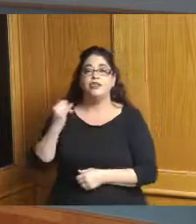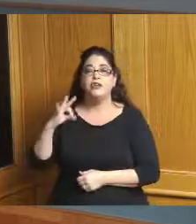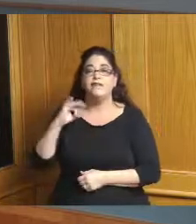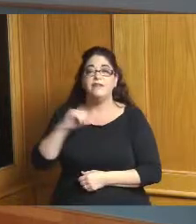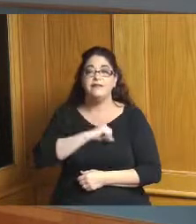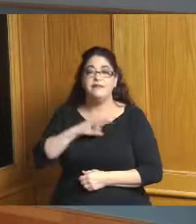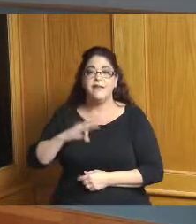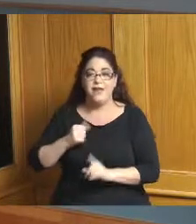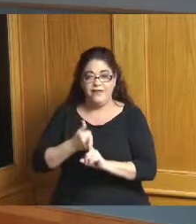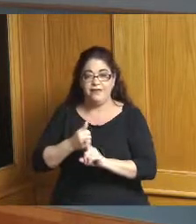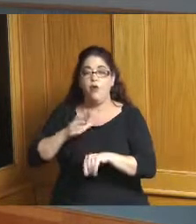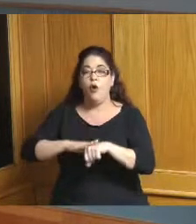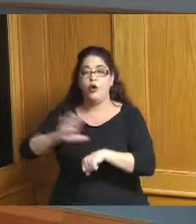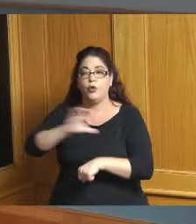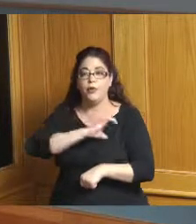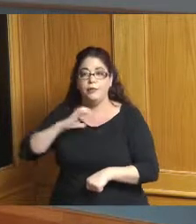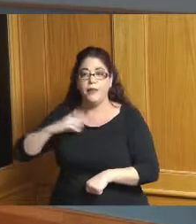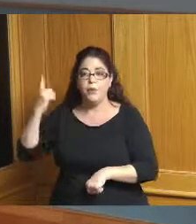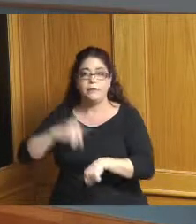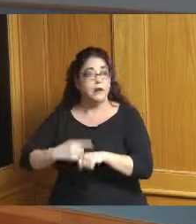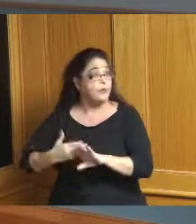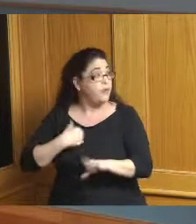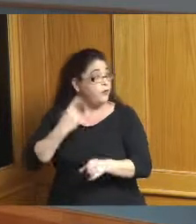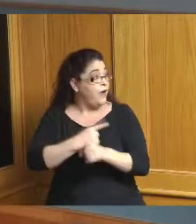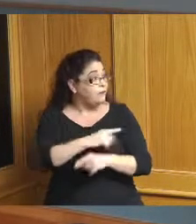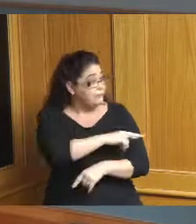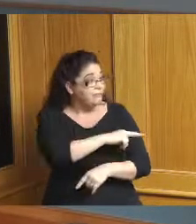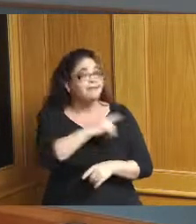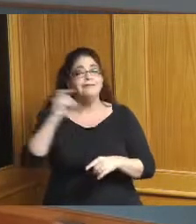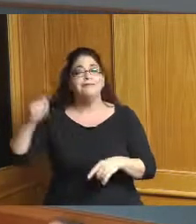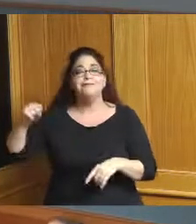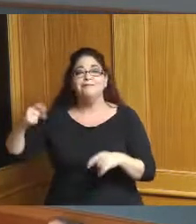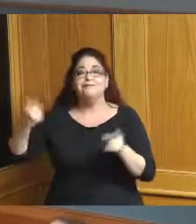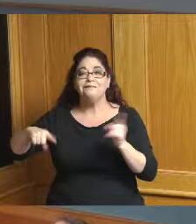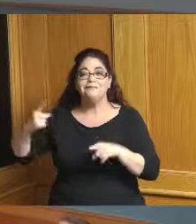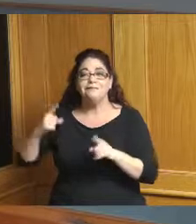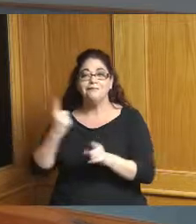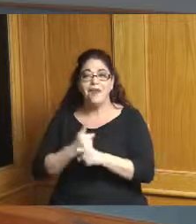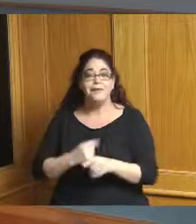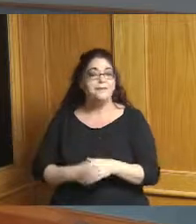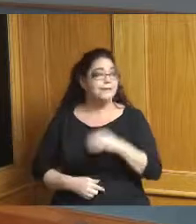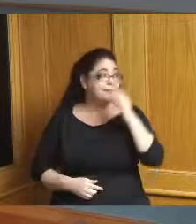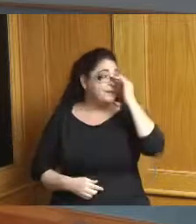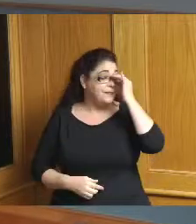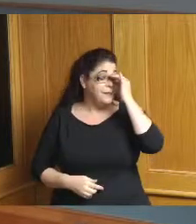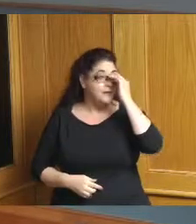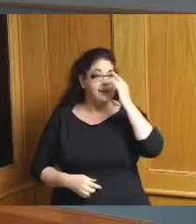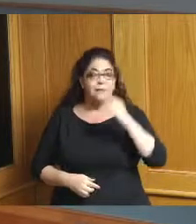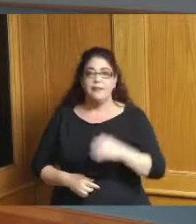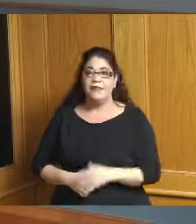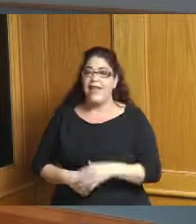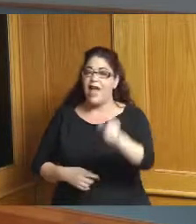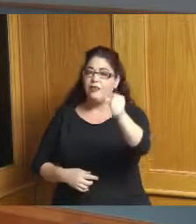at one time were you not sir okay okay thank you chairman Jefferson thank you Commissioner Dumas